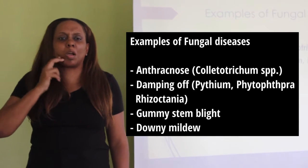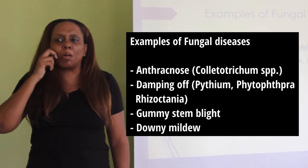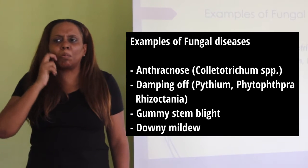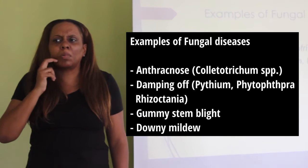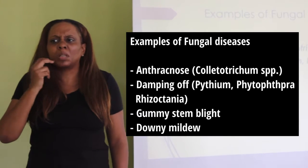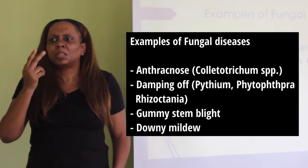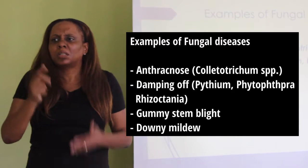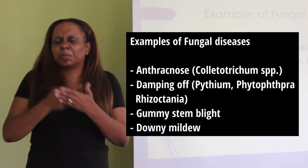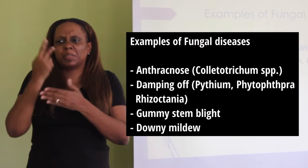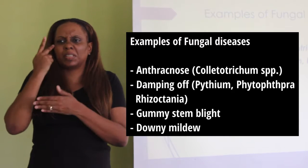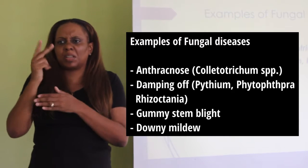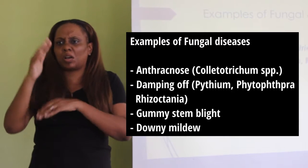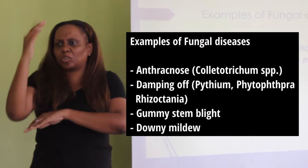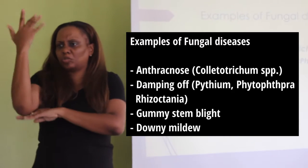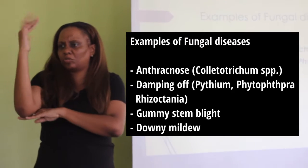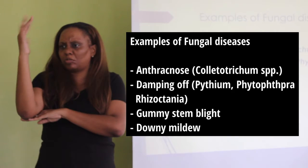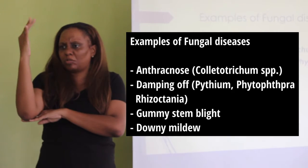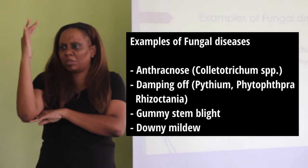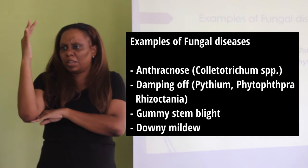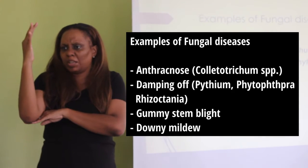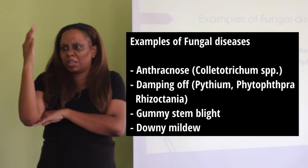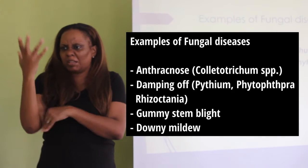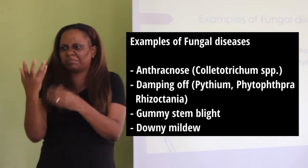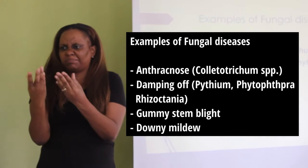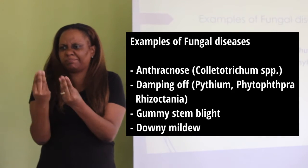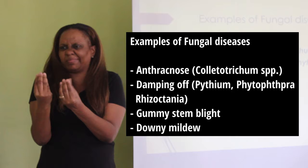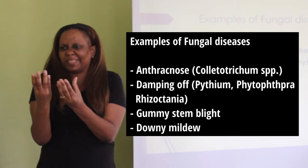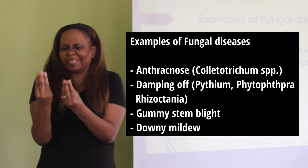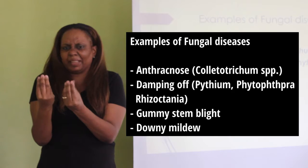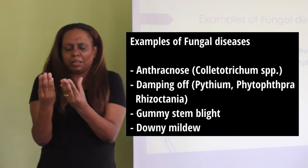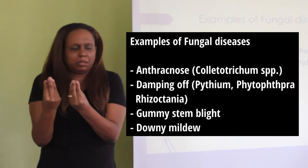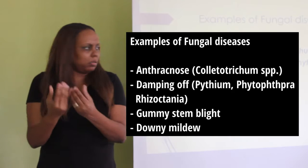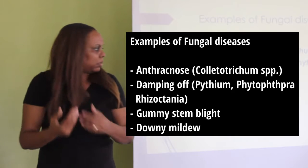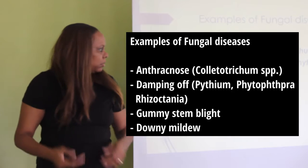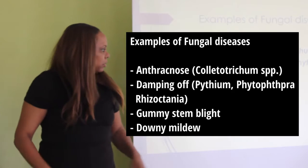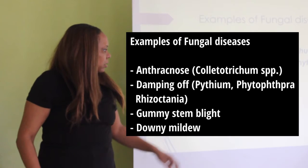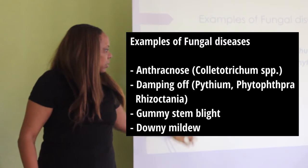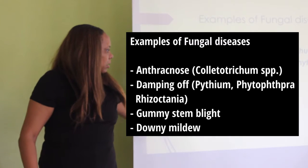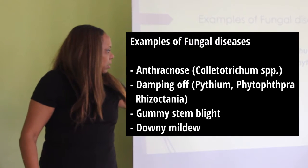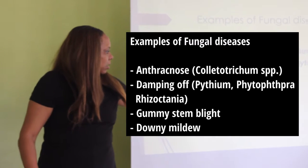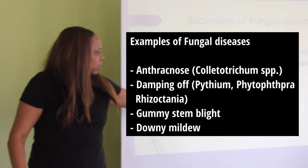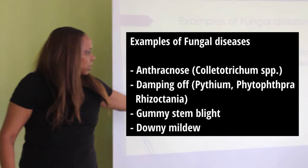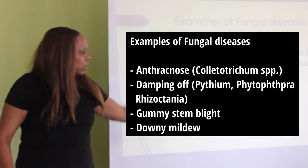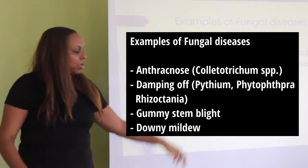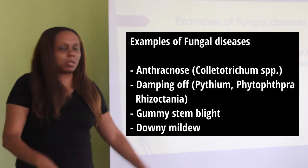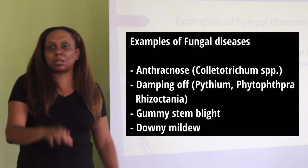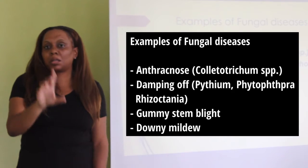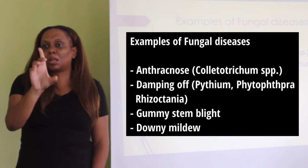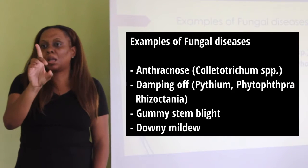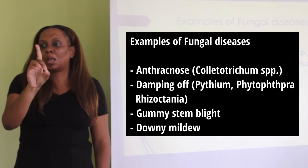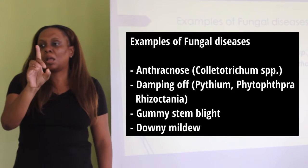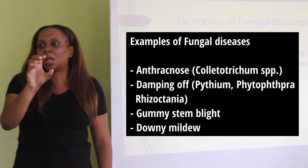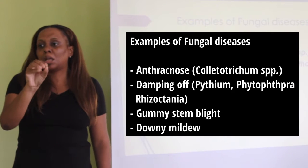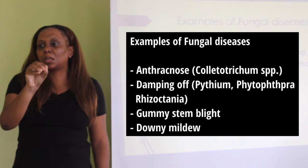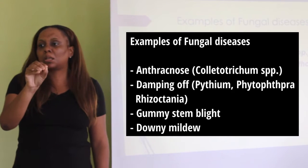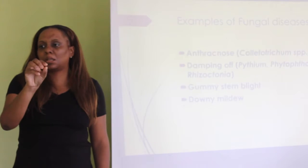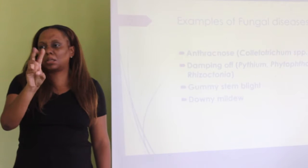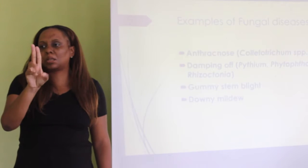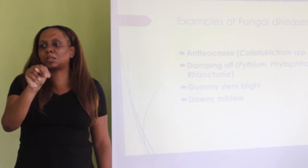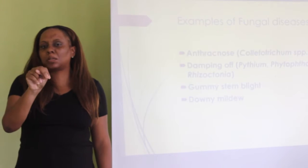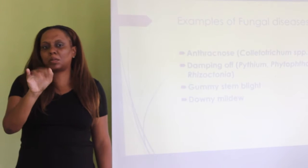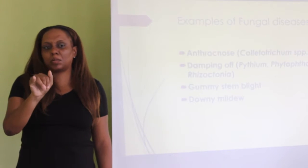gonna sample light the dummy milk jewel um you may see like wetness on the top of your leaf